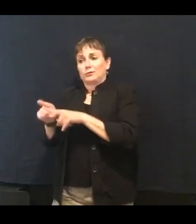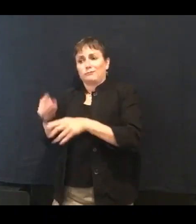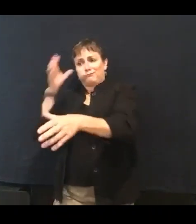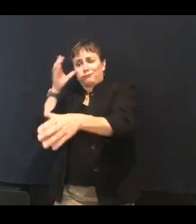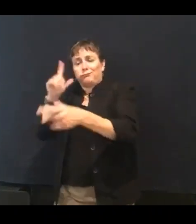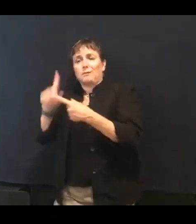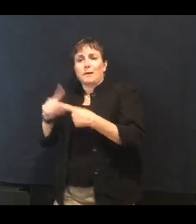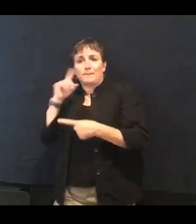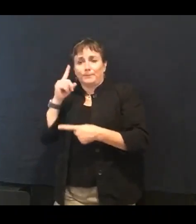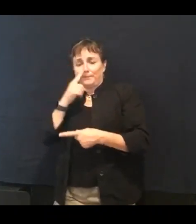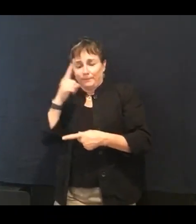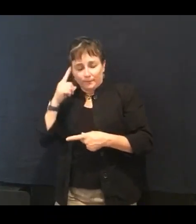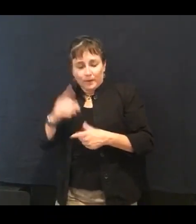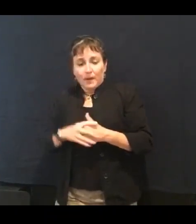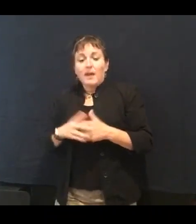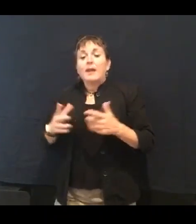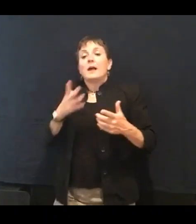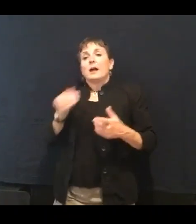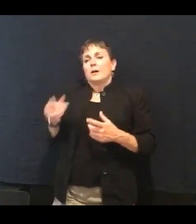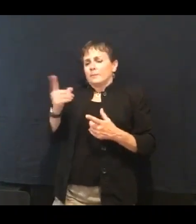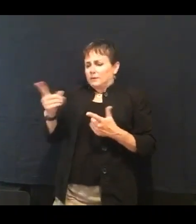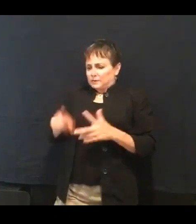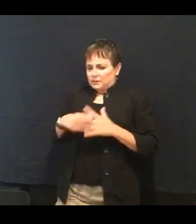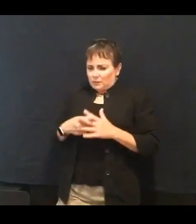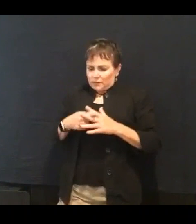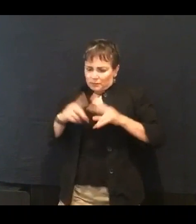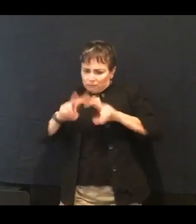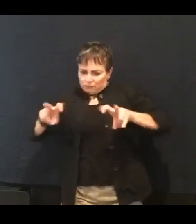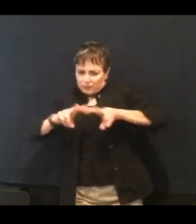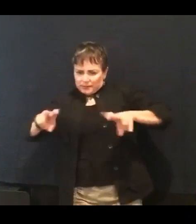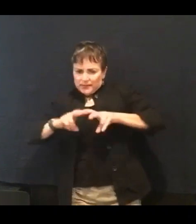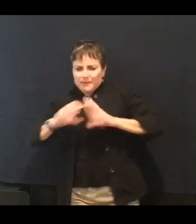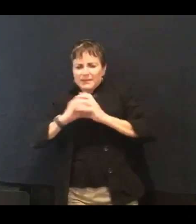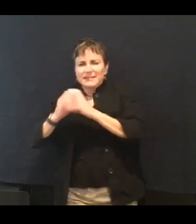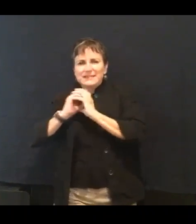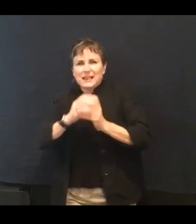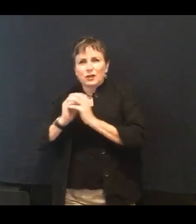with in vitro assays to examine the cellular distribution of clarin-1.